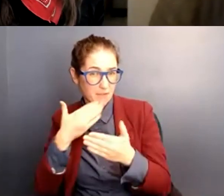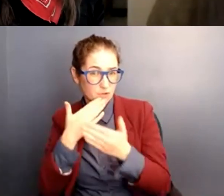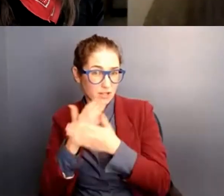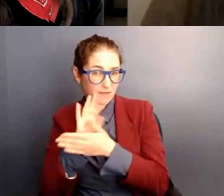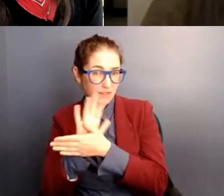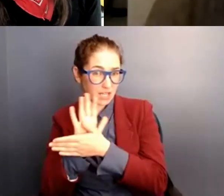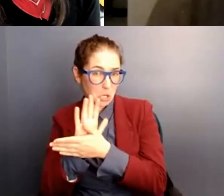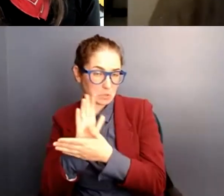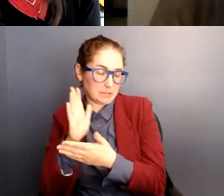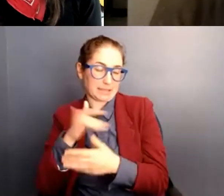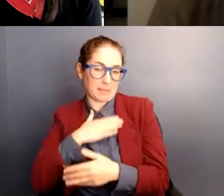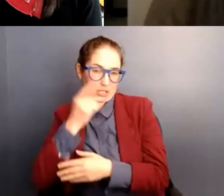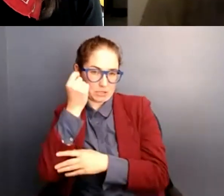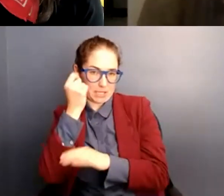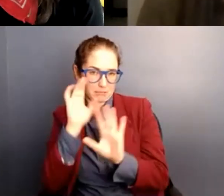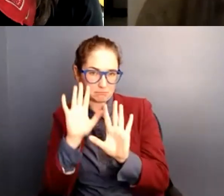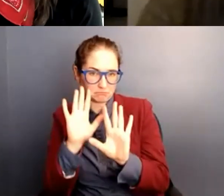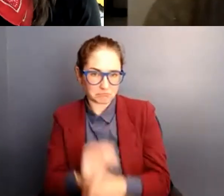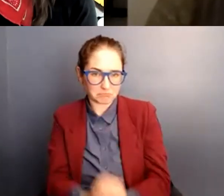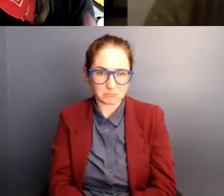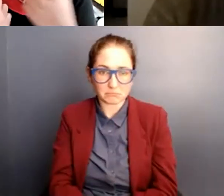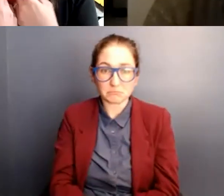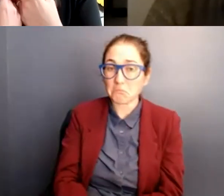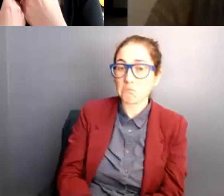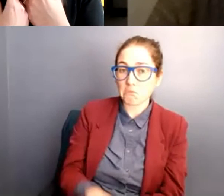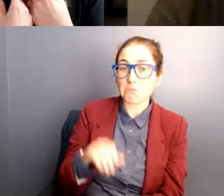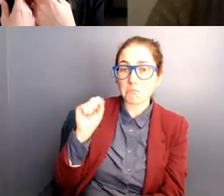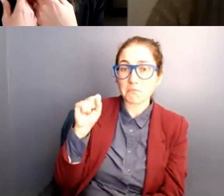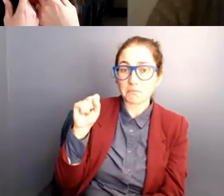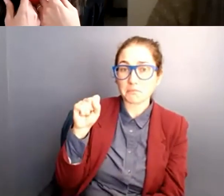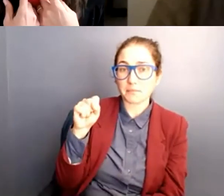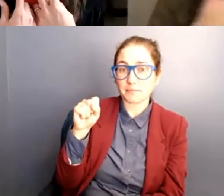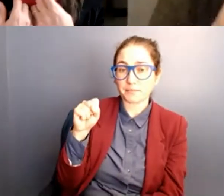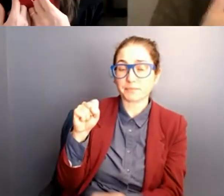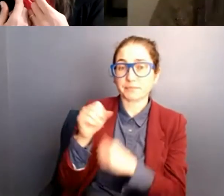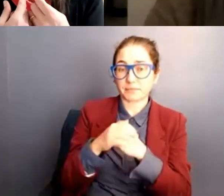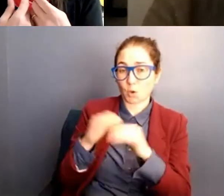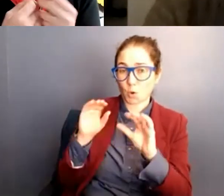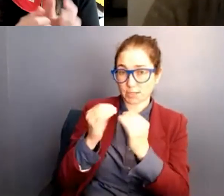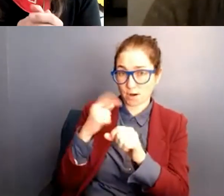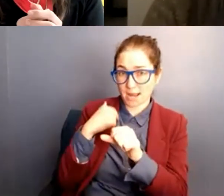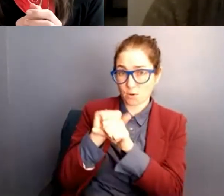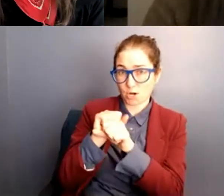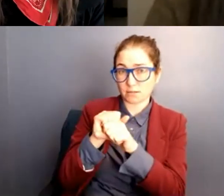reading the question. >> LINDSAY DREXLER: Yes, actually. The organization